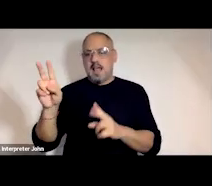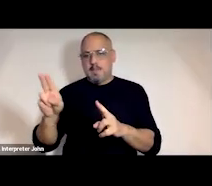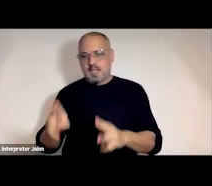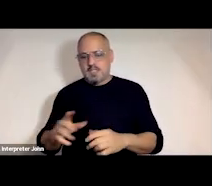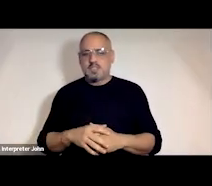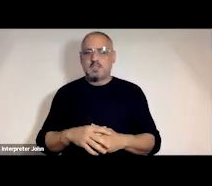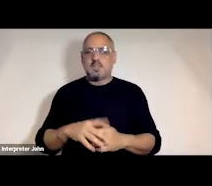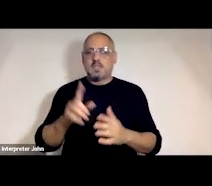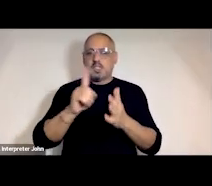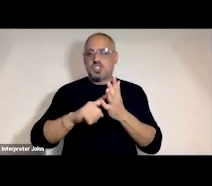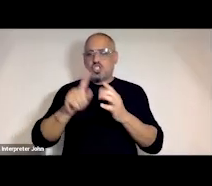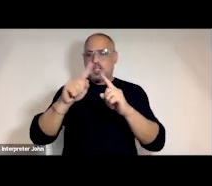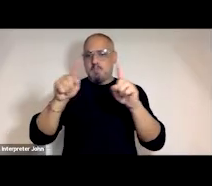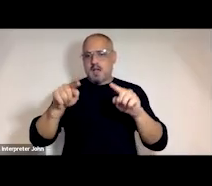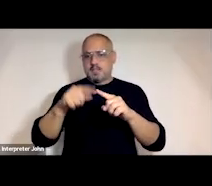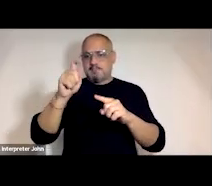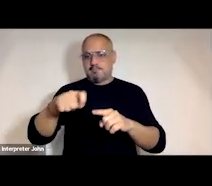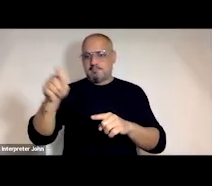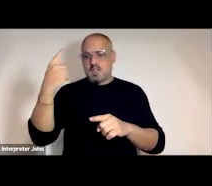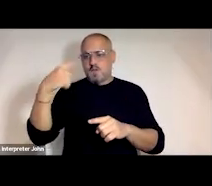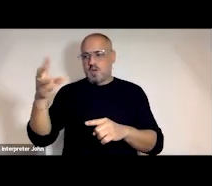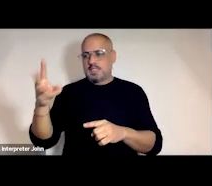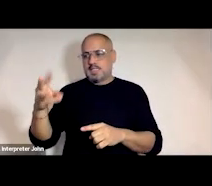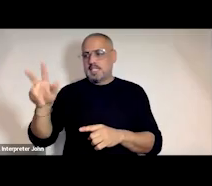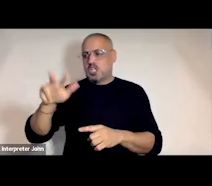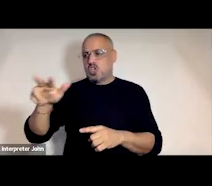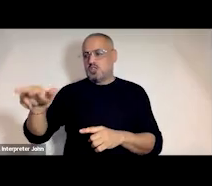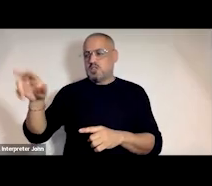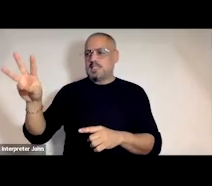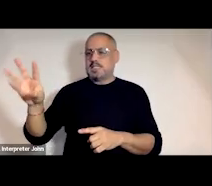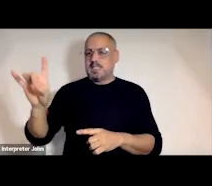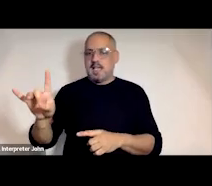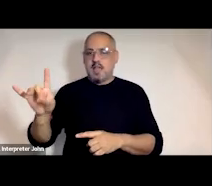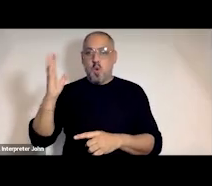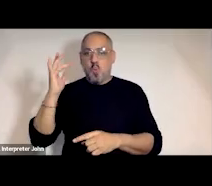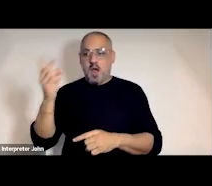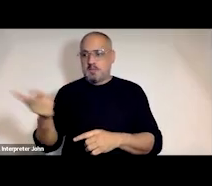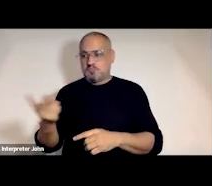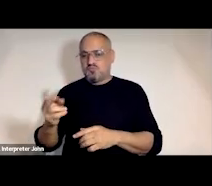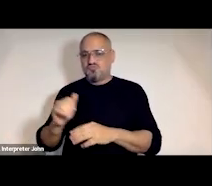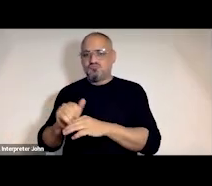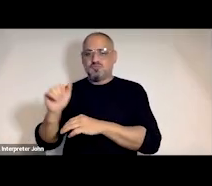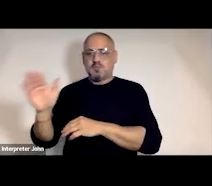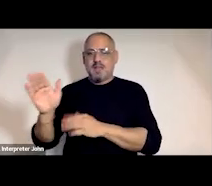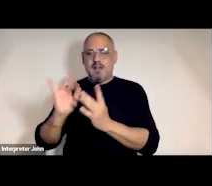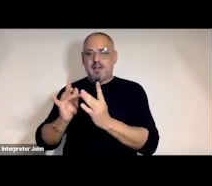You'll check the boxes for the 16 and the 3368 because those will be submitted online